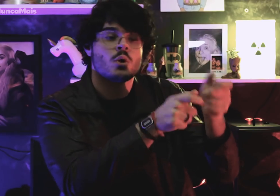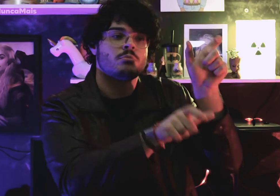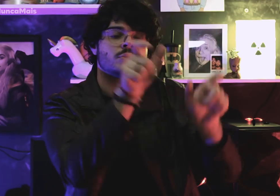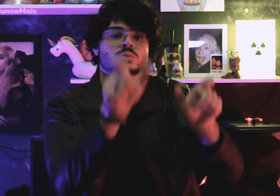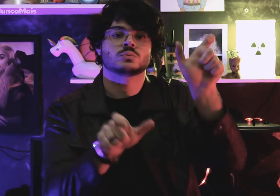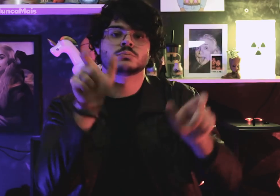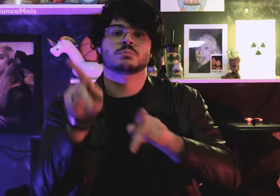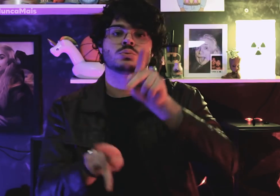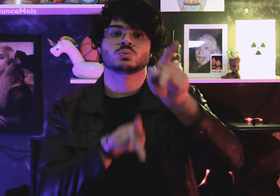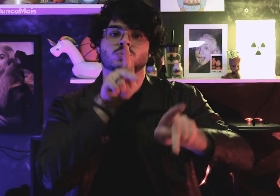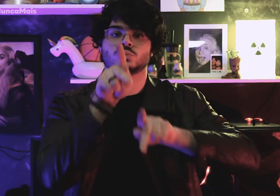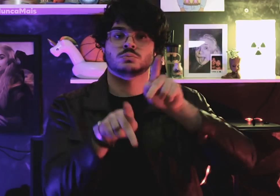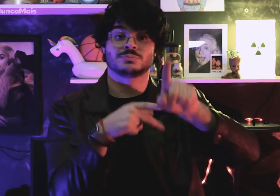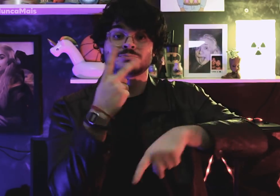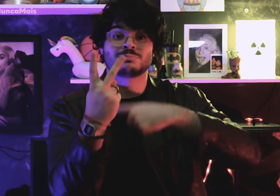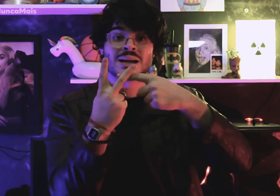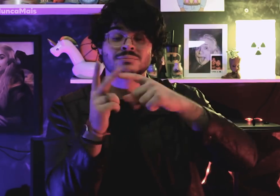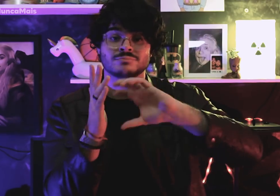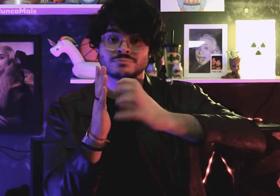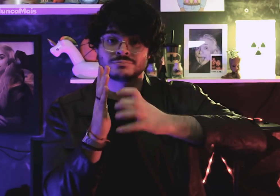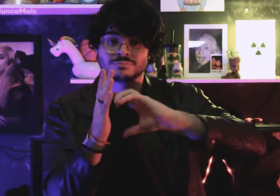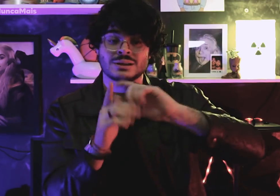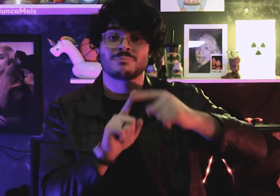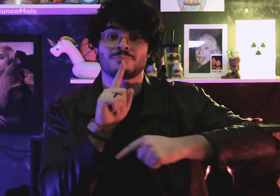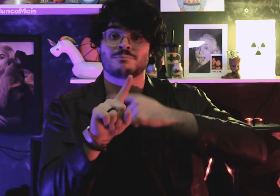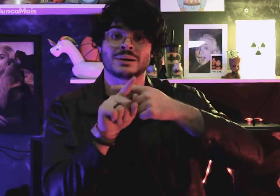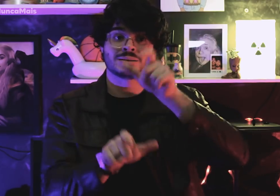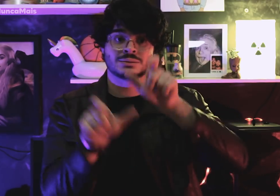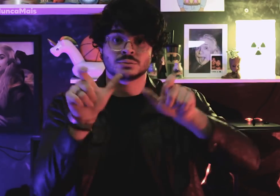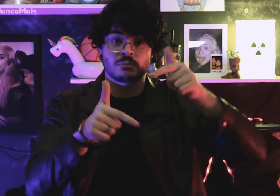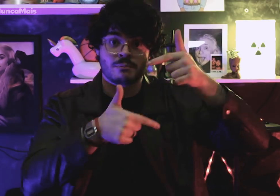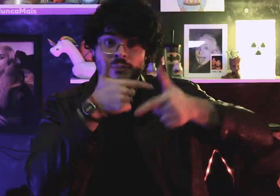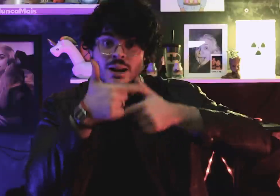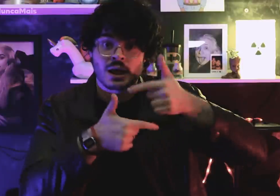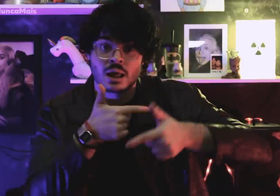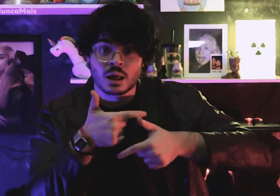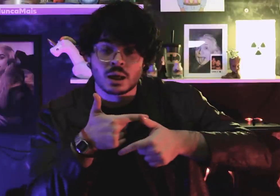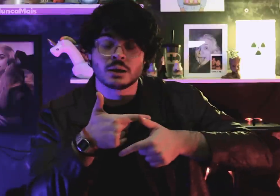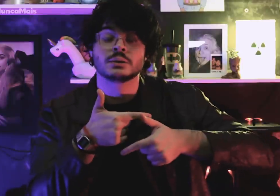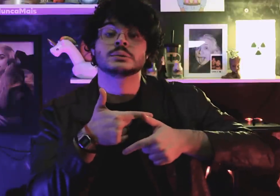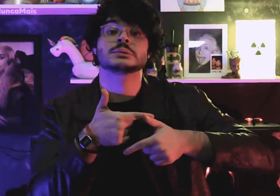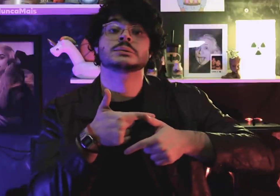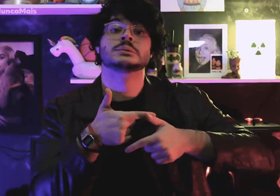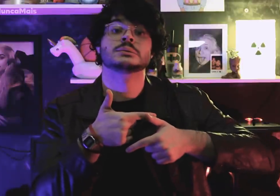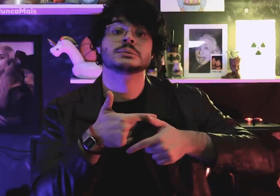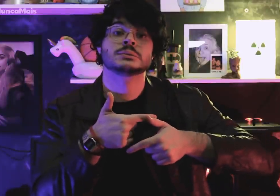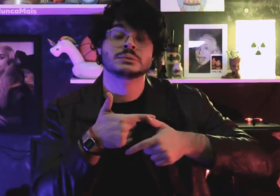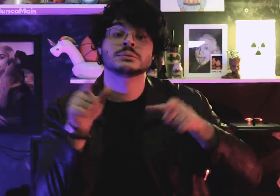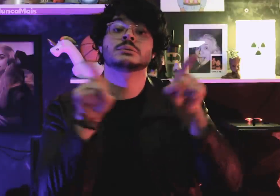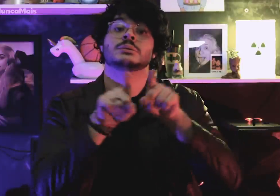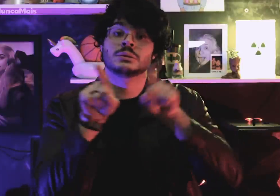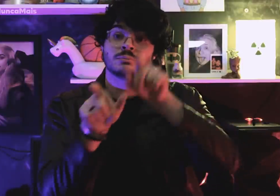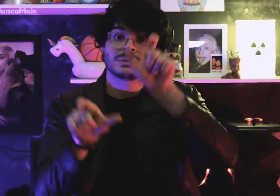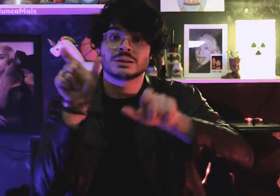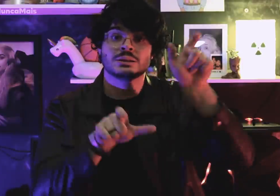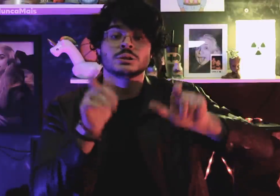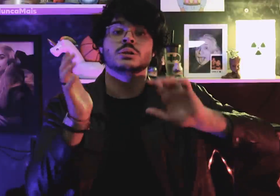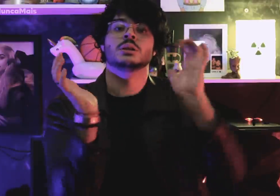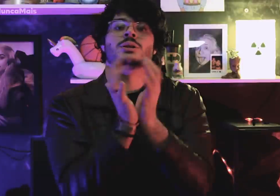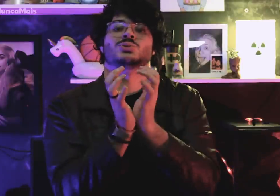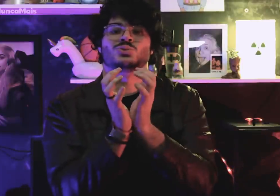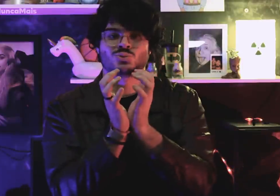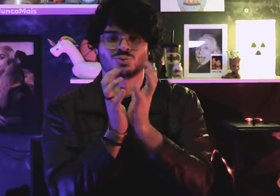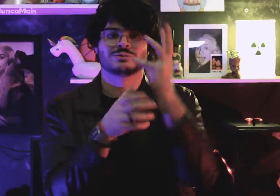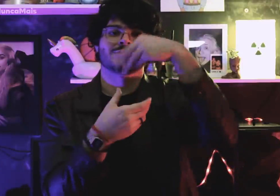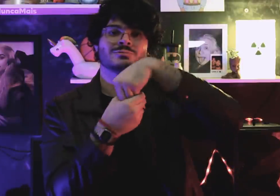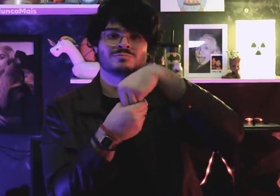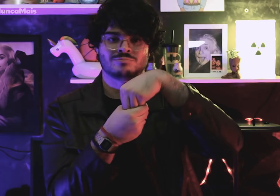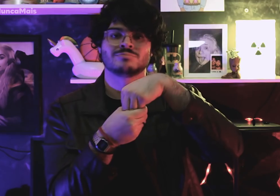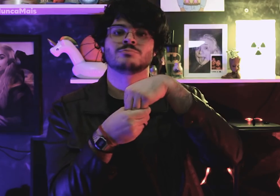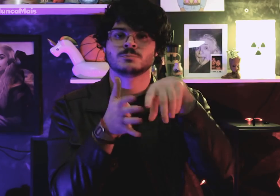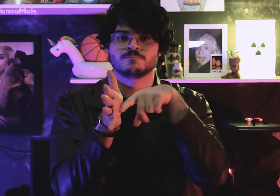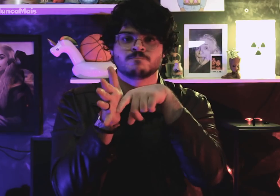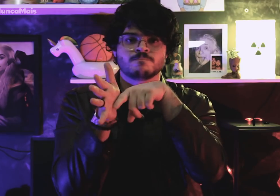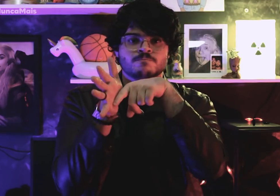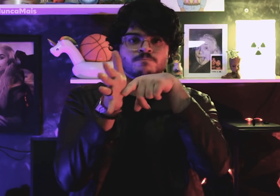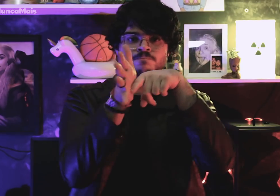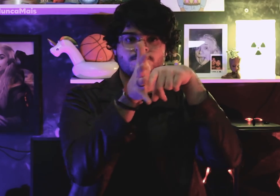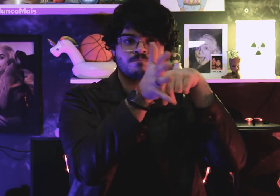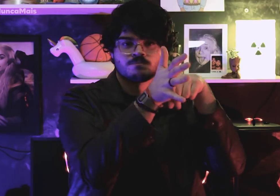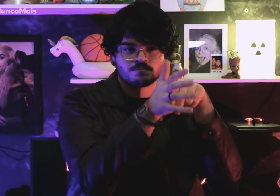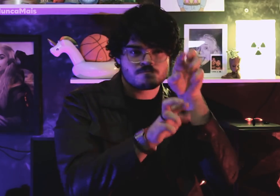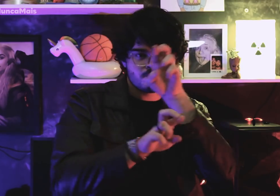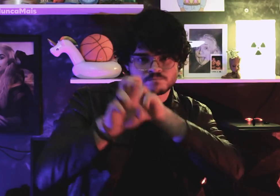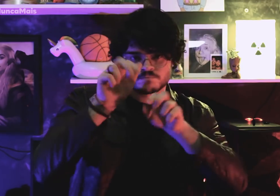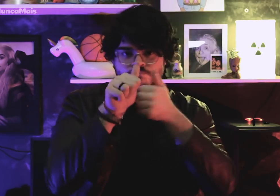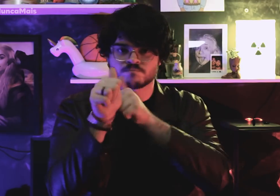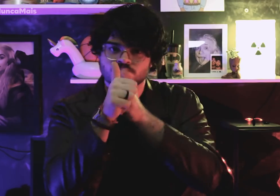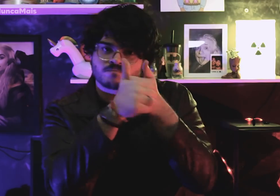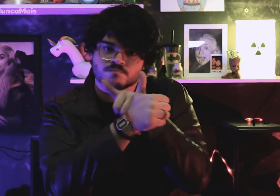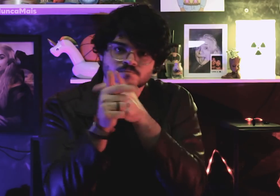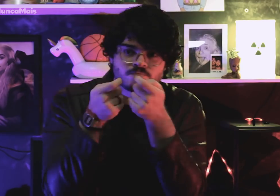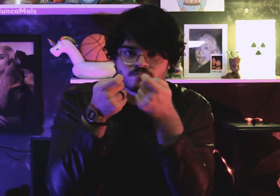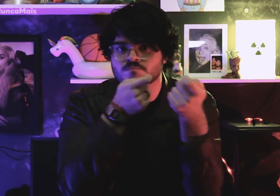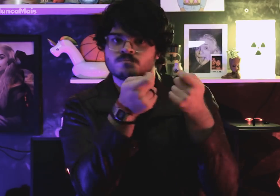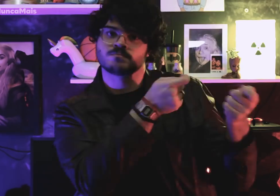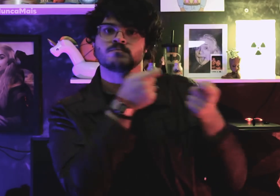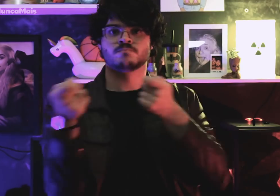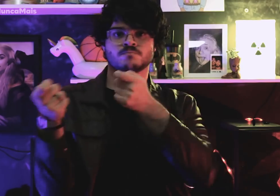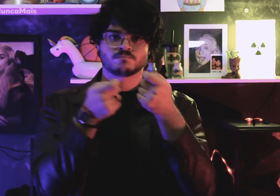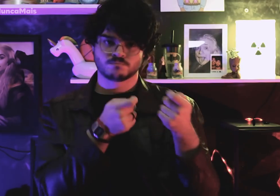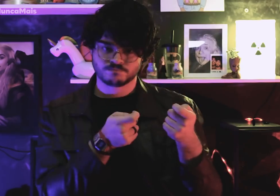the lives of civilians, parties, workers and organizations.